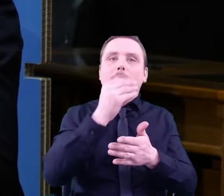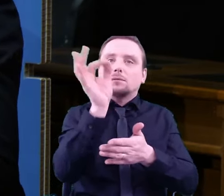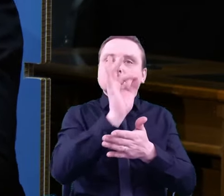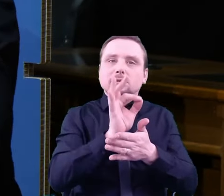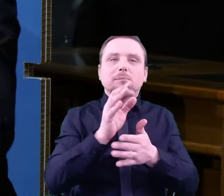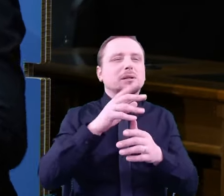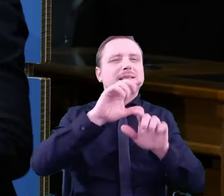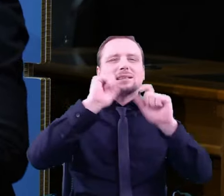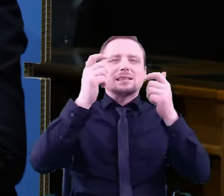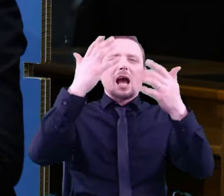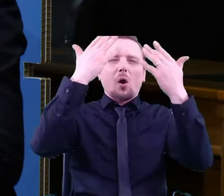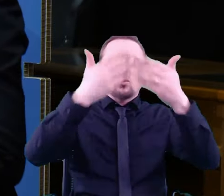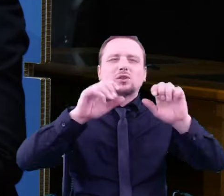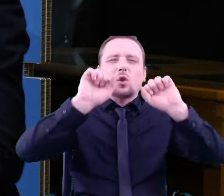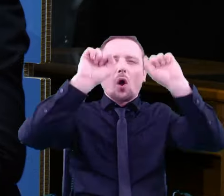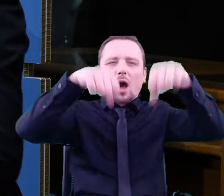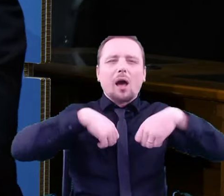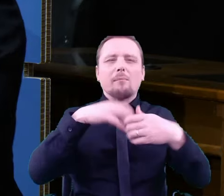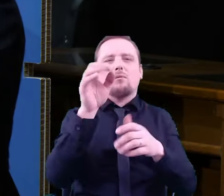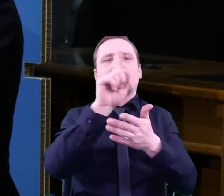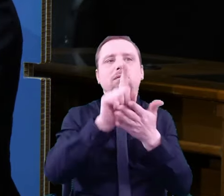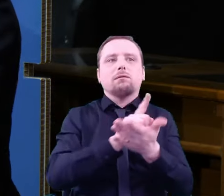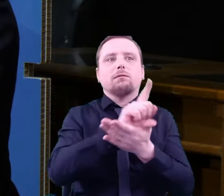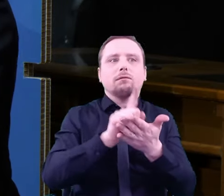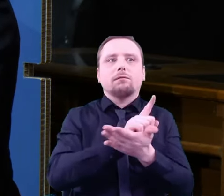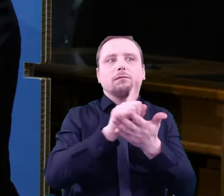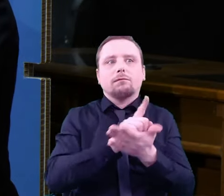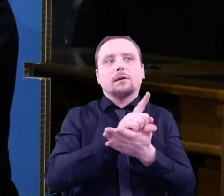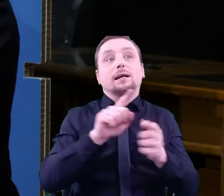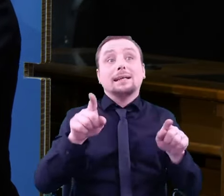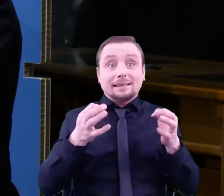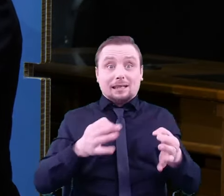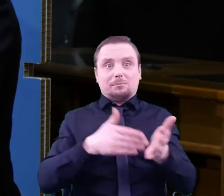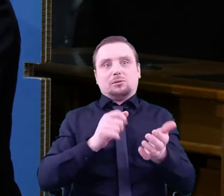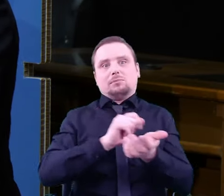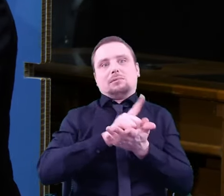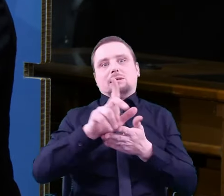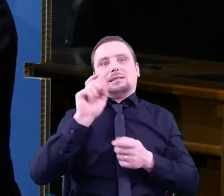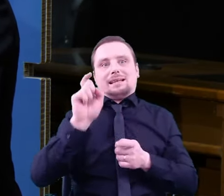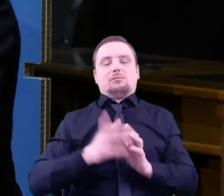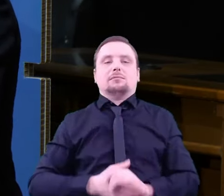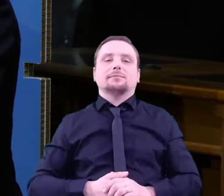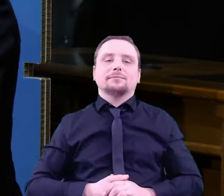Now it happens within seconds. These programs are now quite intuitive